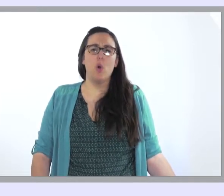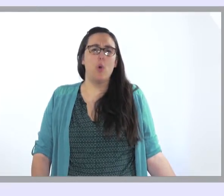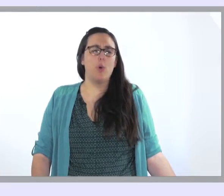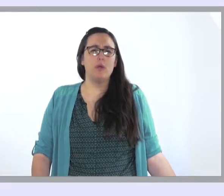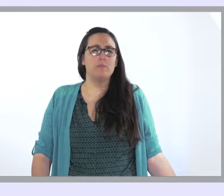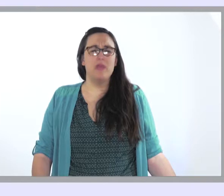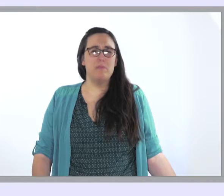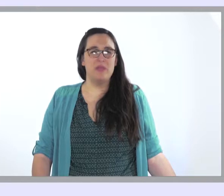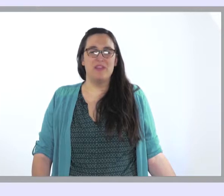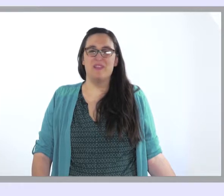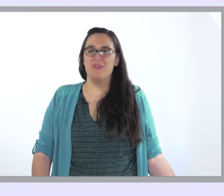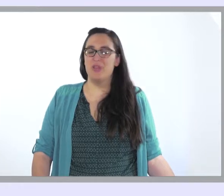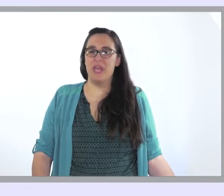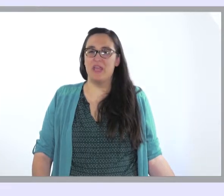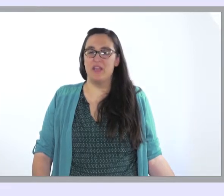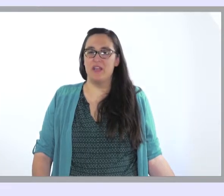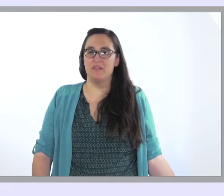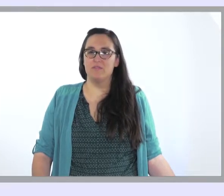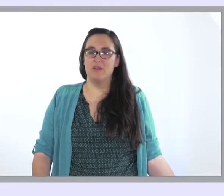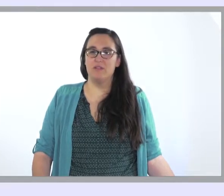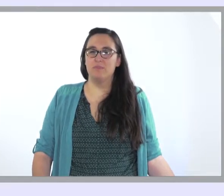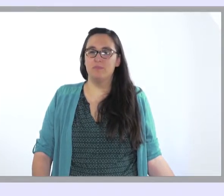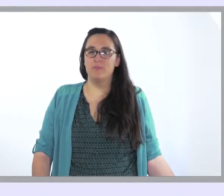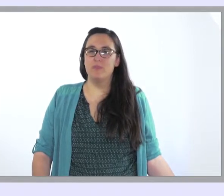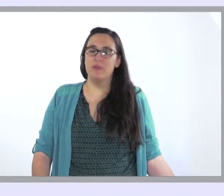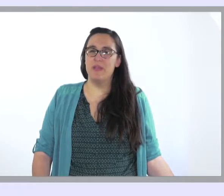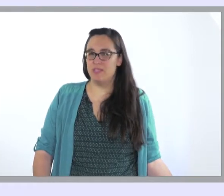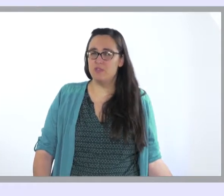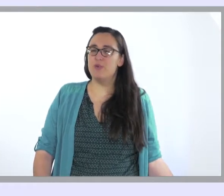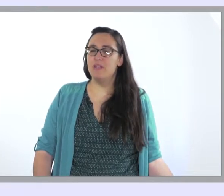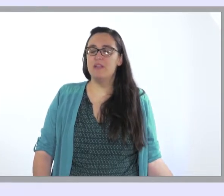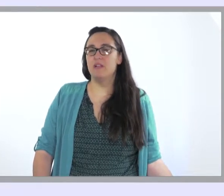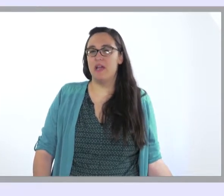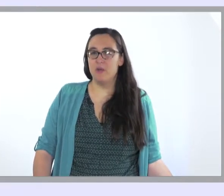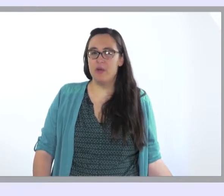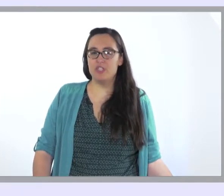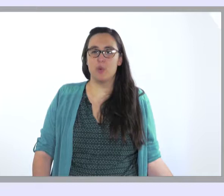Or maybe you are thinking is it really a language